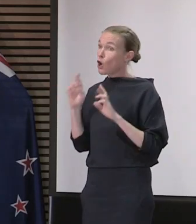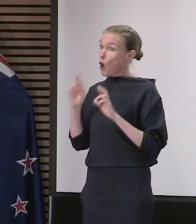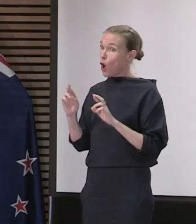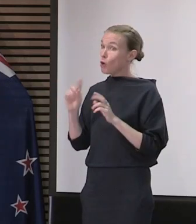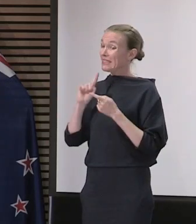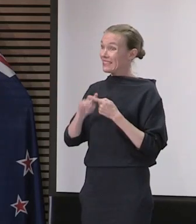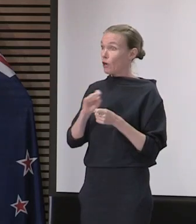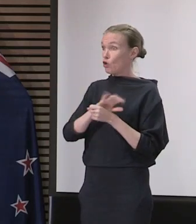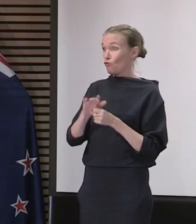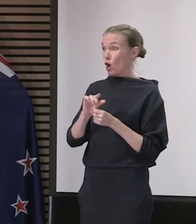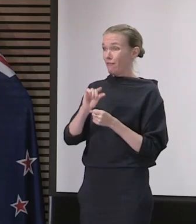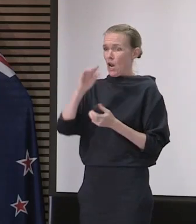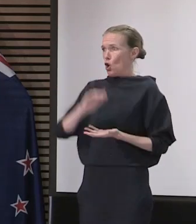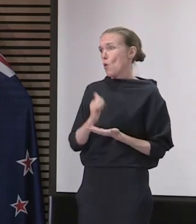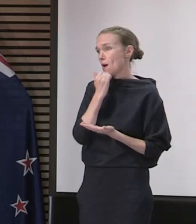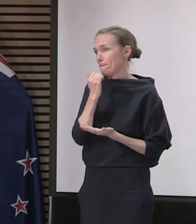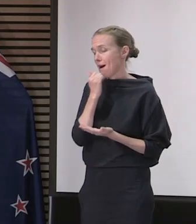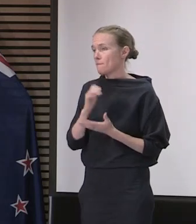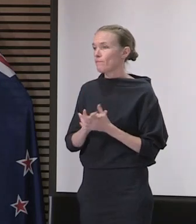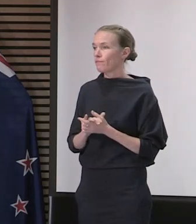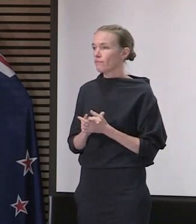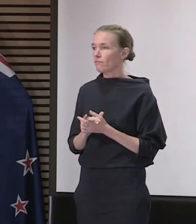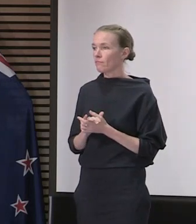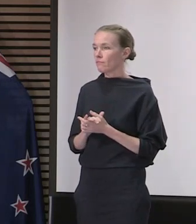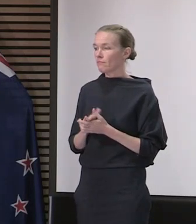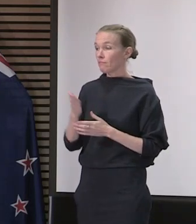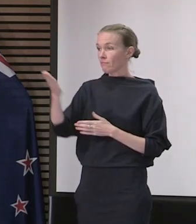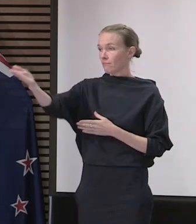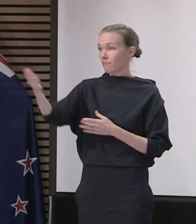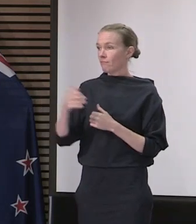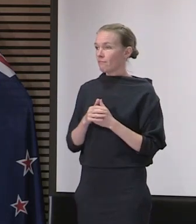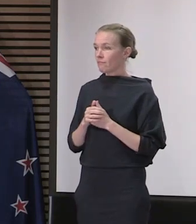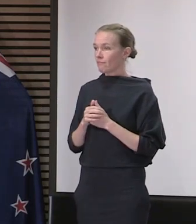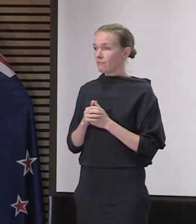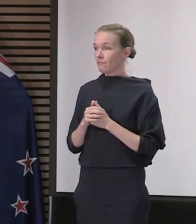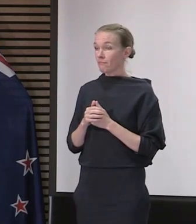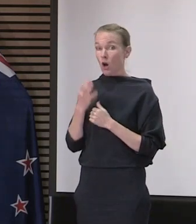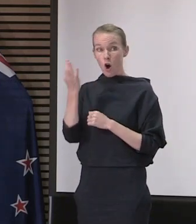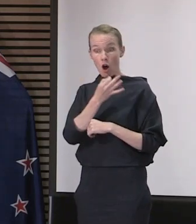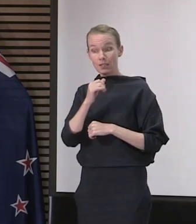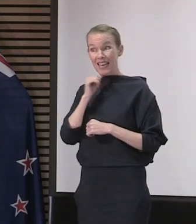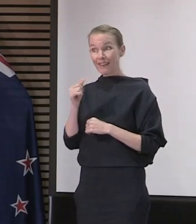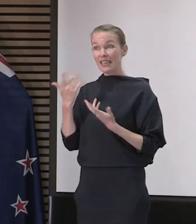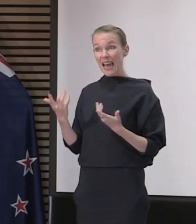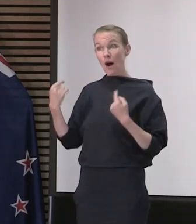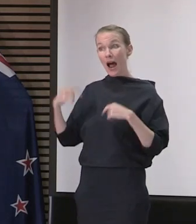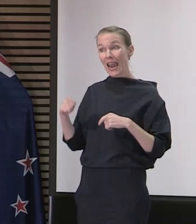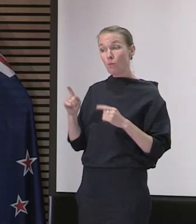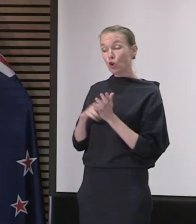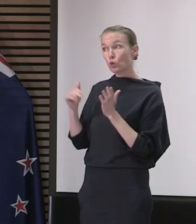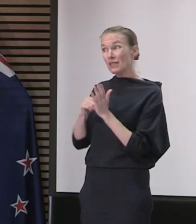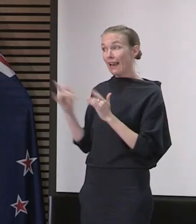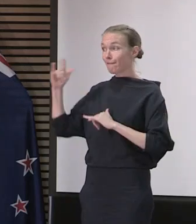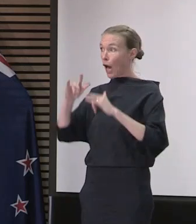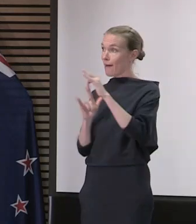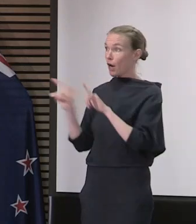that make you nervous?